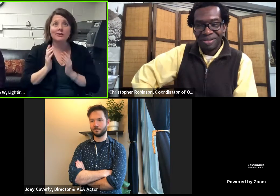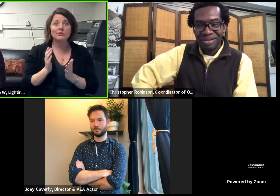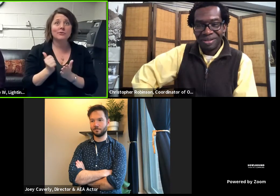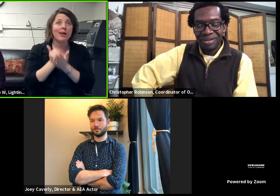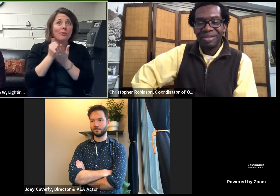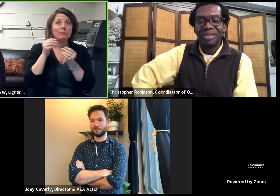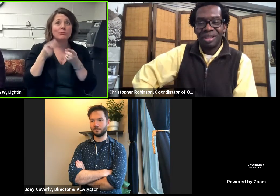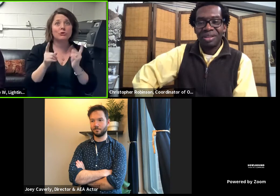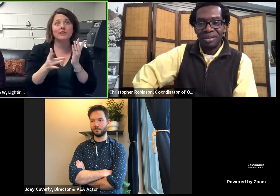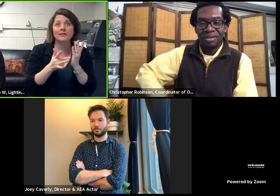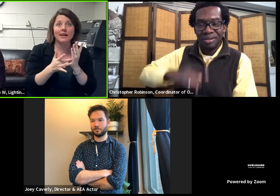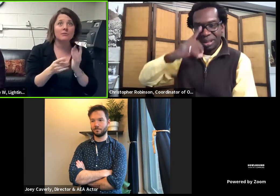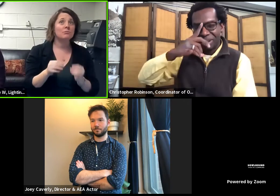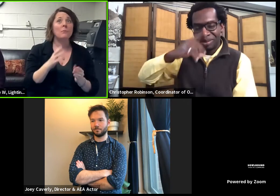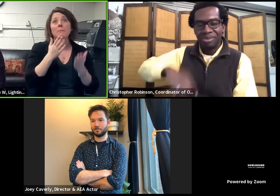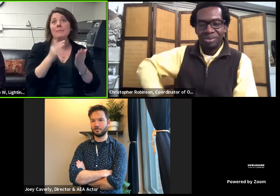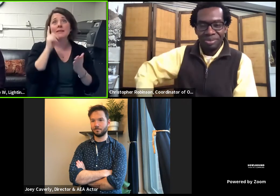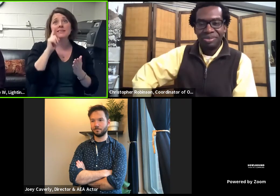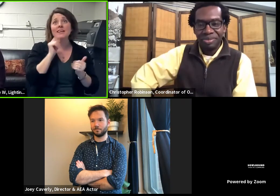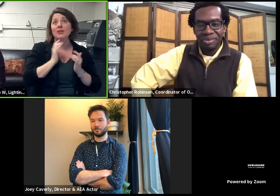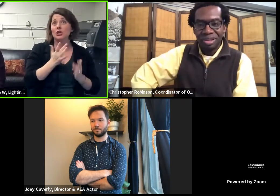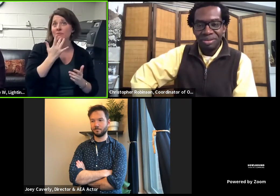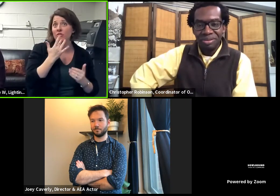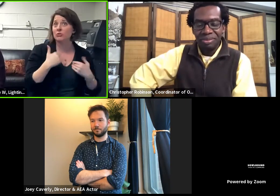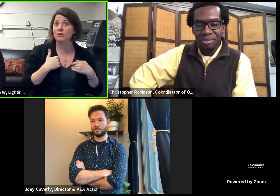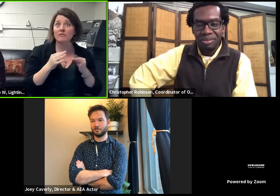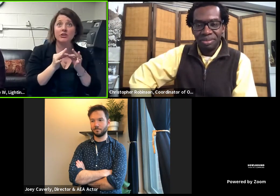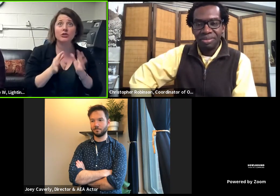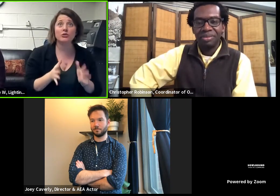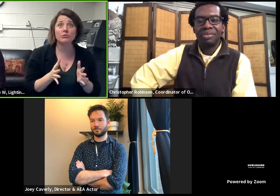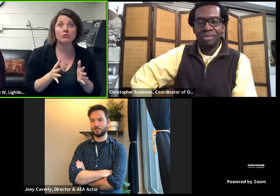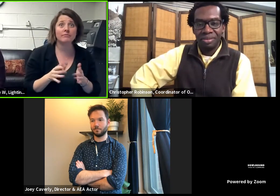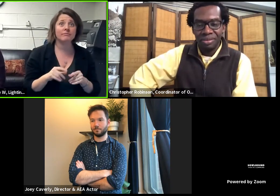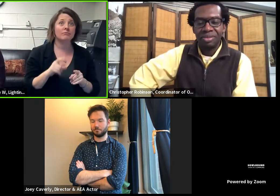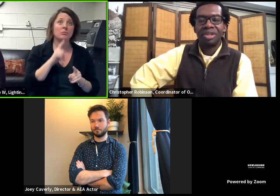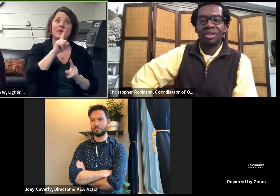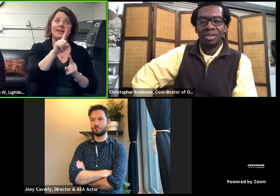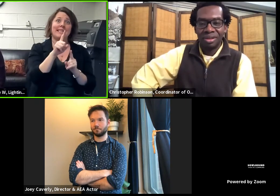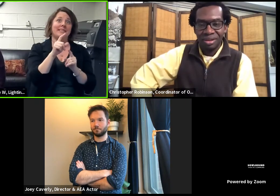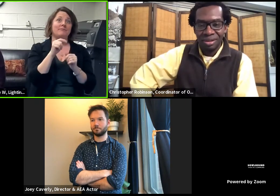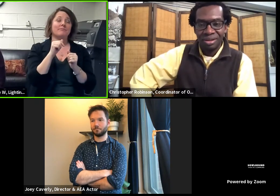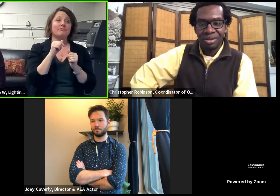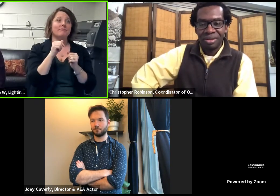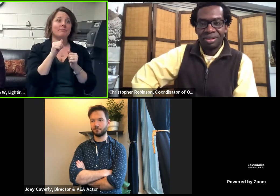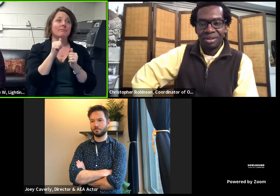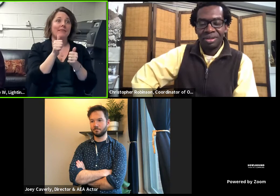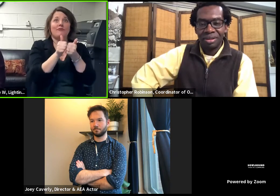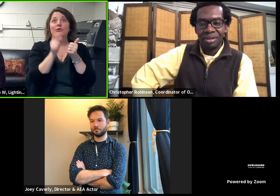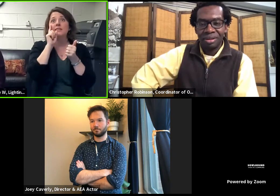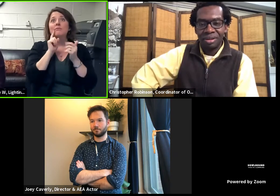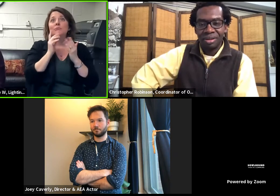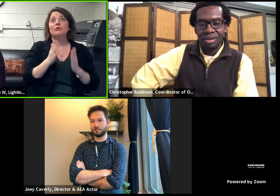another hearing actor, to help during the tech elements, or maybe they have an interpreter they prefer to work with.